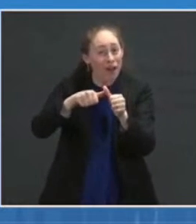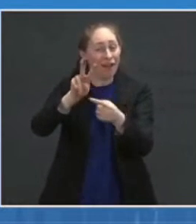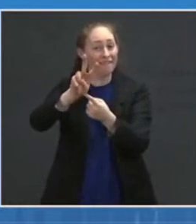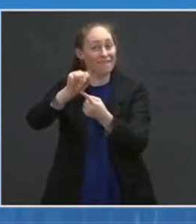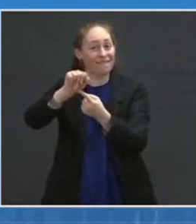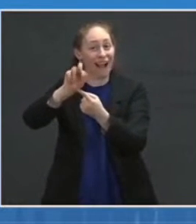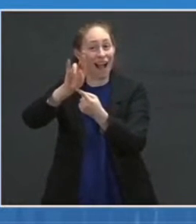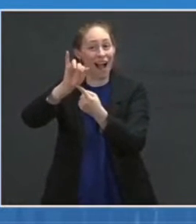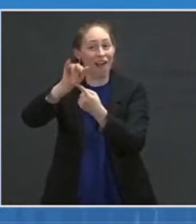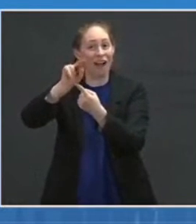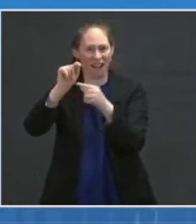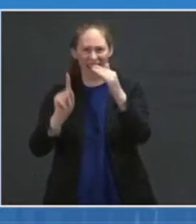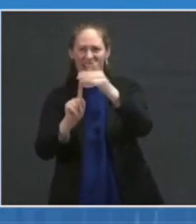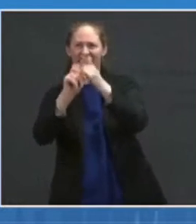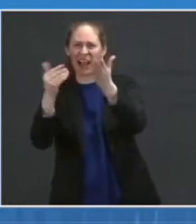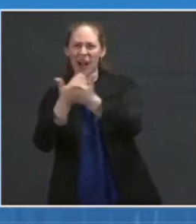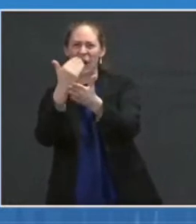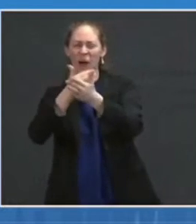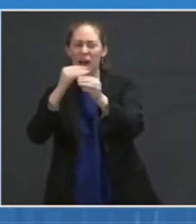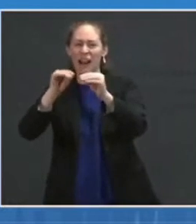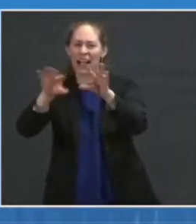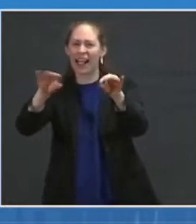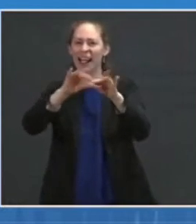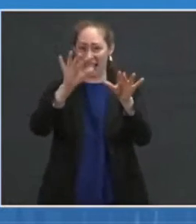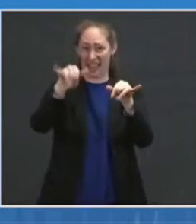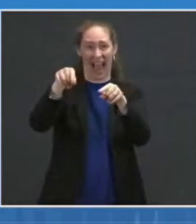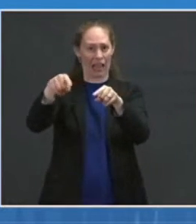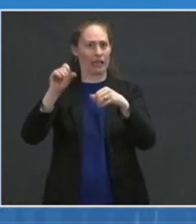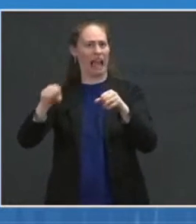PROTECT AGAINST VARIANCE.